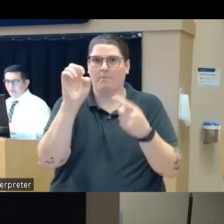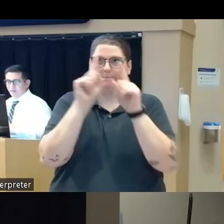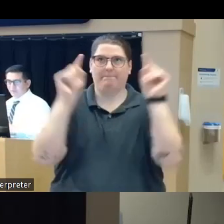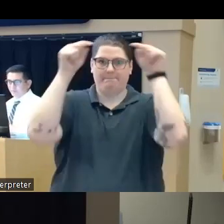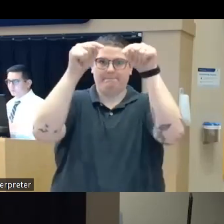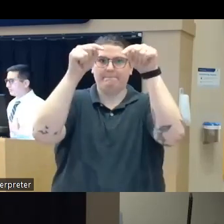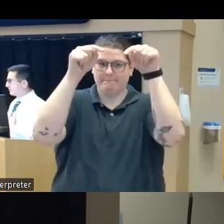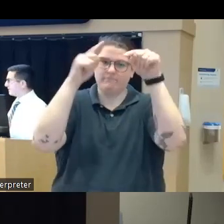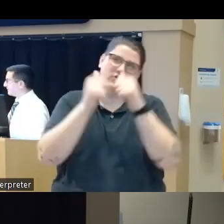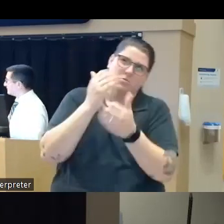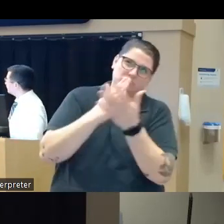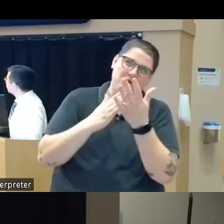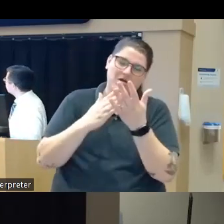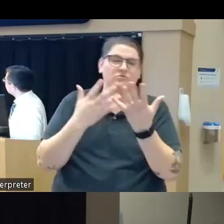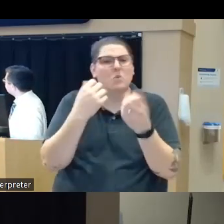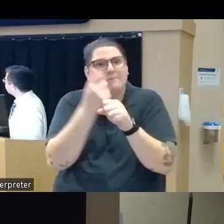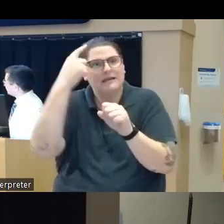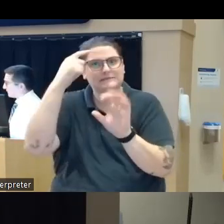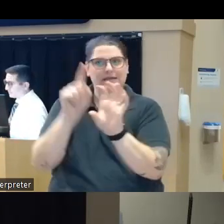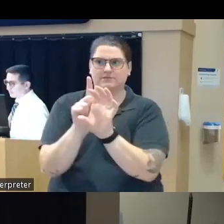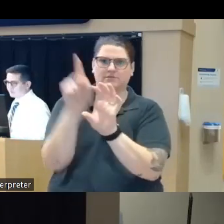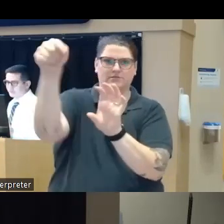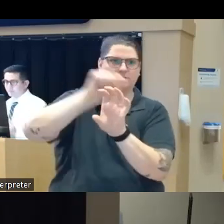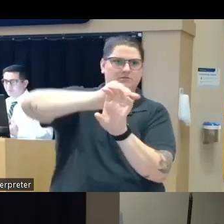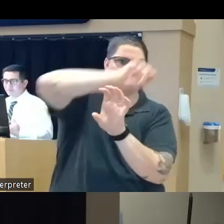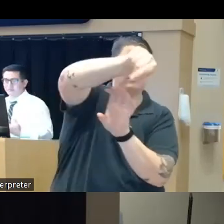brain for the most part so it kind of makes sense this relationship that that we're seeing we're